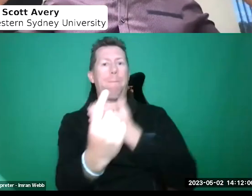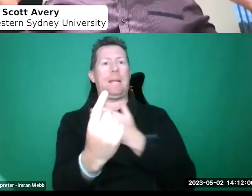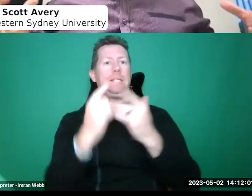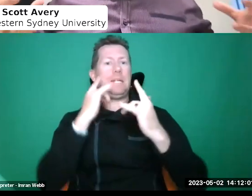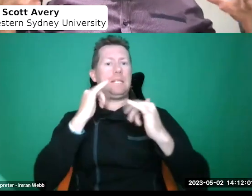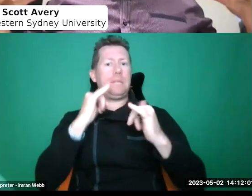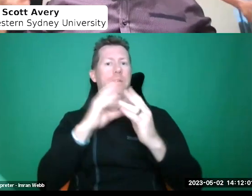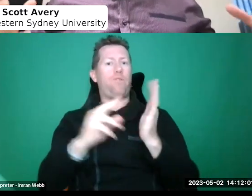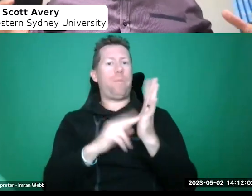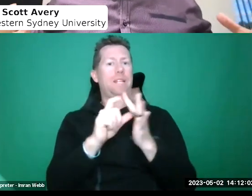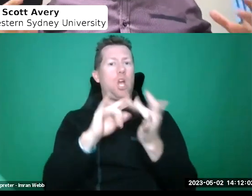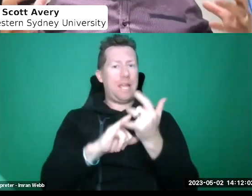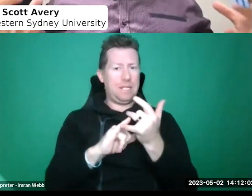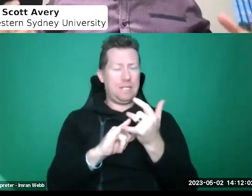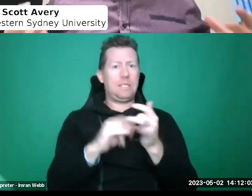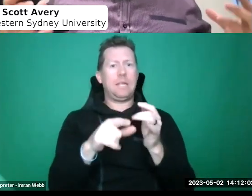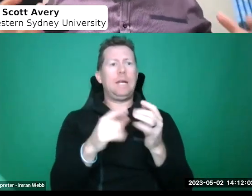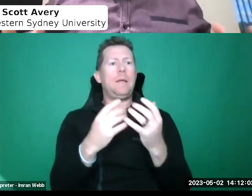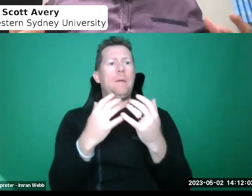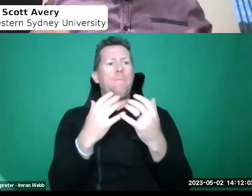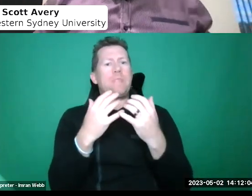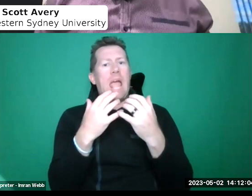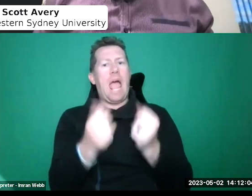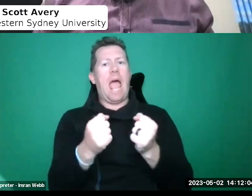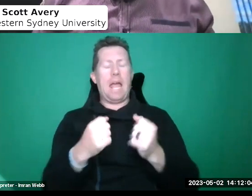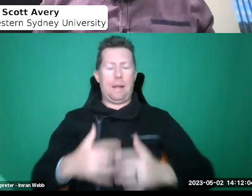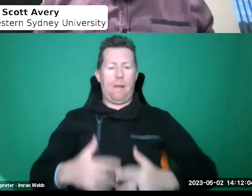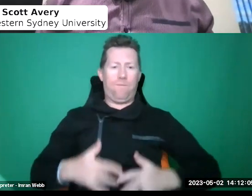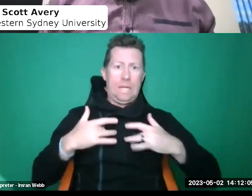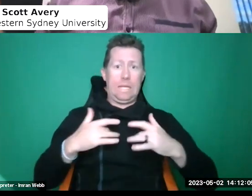So there was this deep apprehension from the disability community